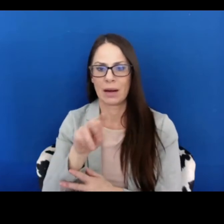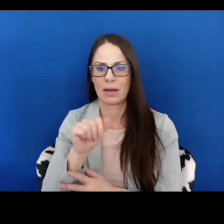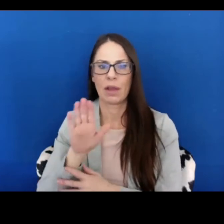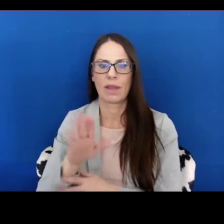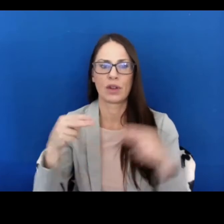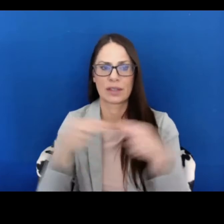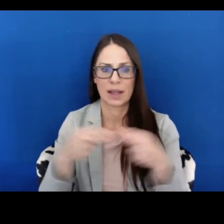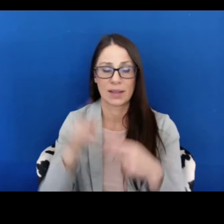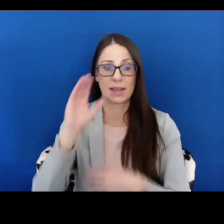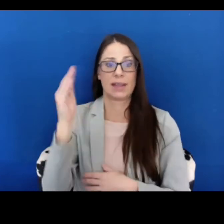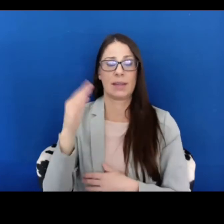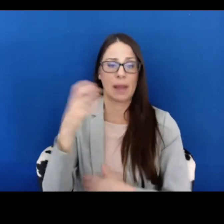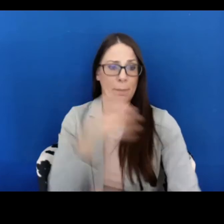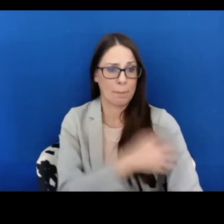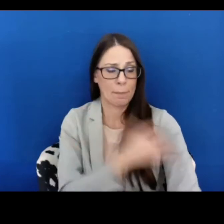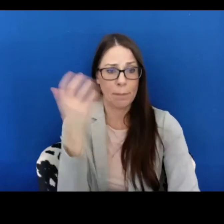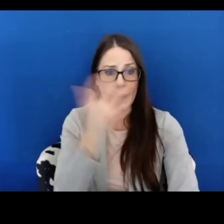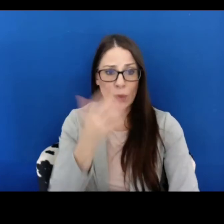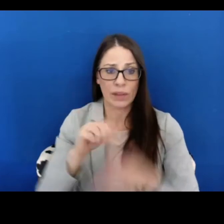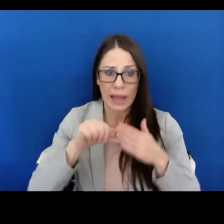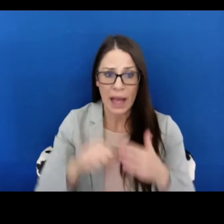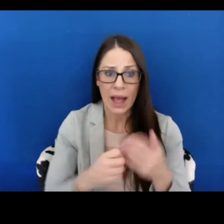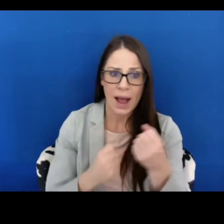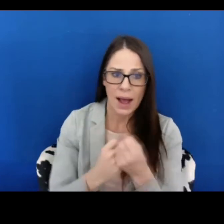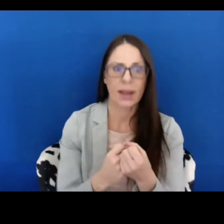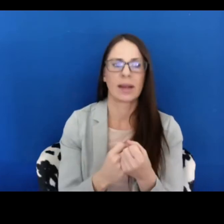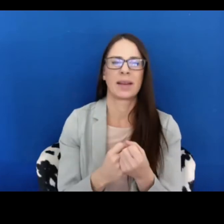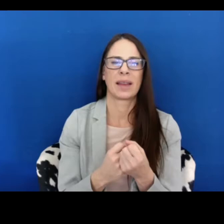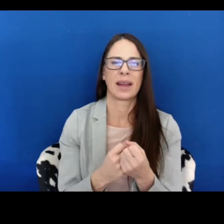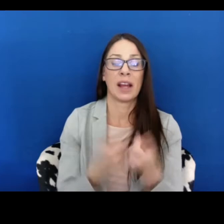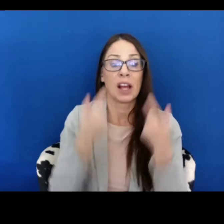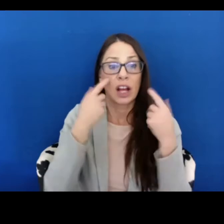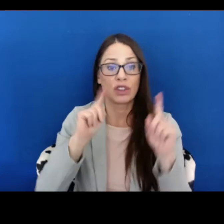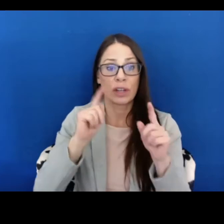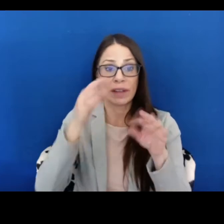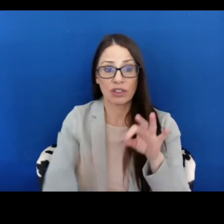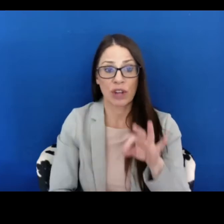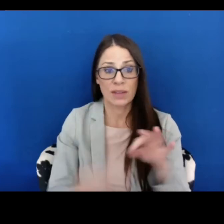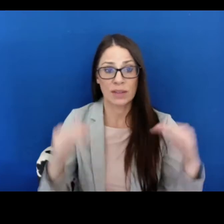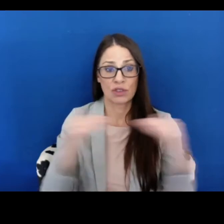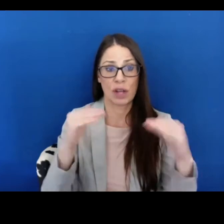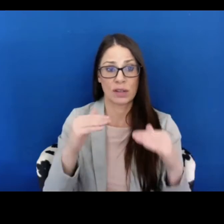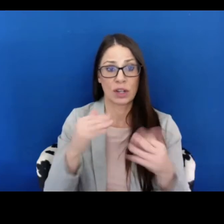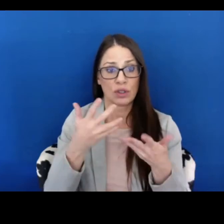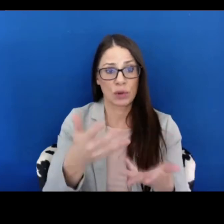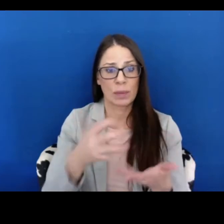powerfully highlighted that I'm achieving just treatment is impossible for these patients when they are denied their much needed 15:20:28 care partners.